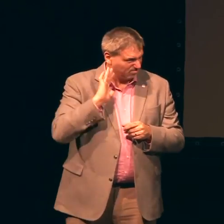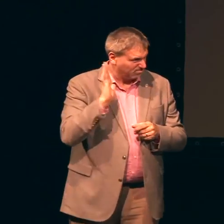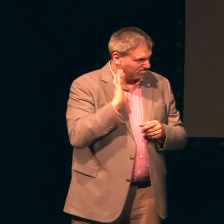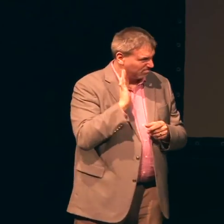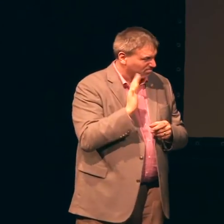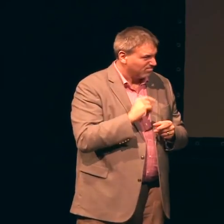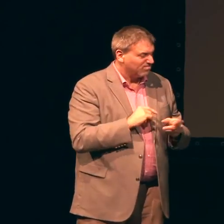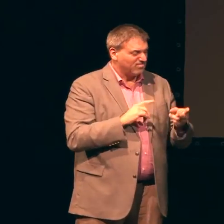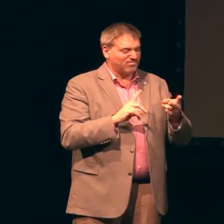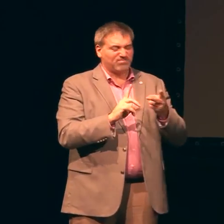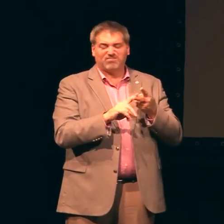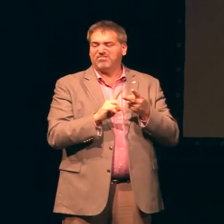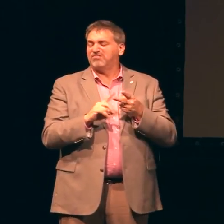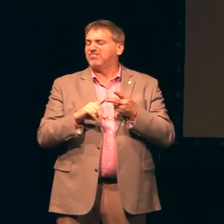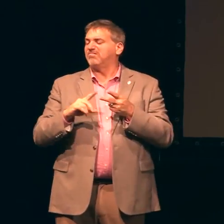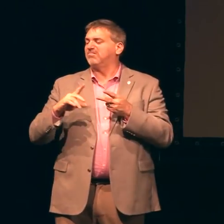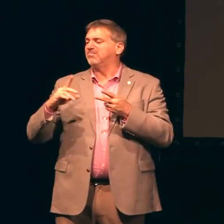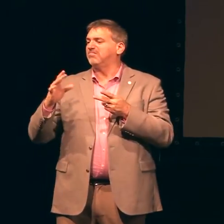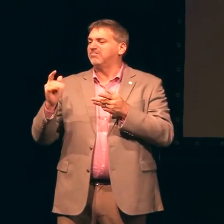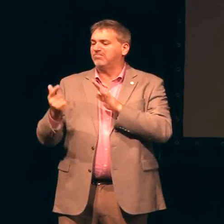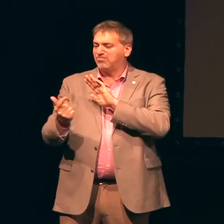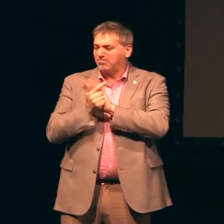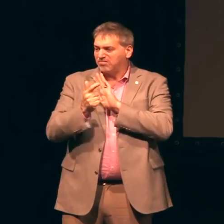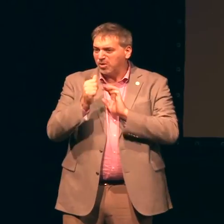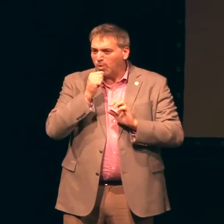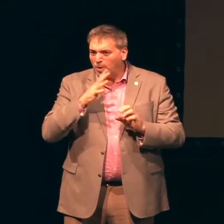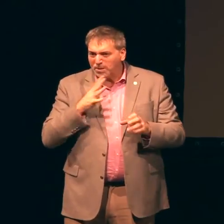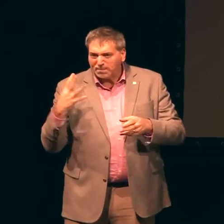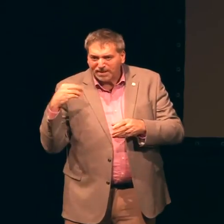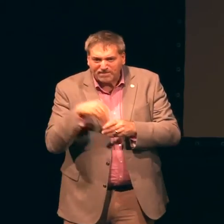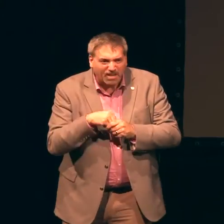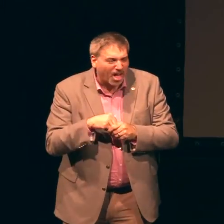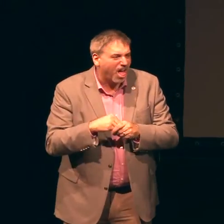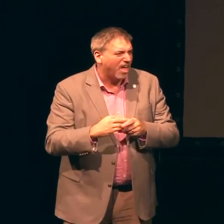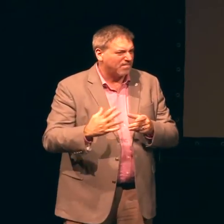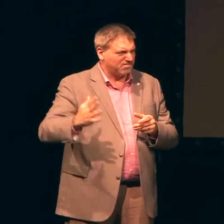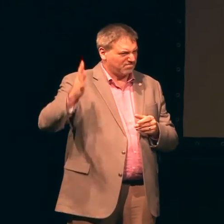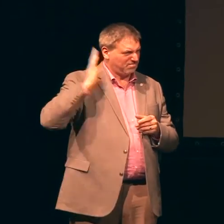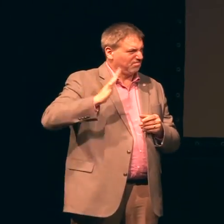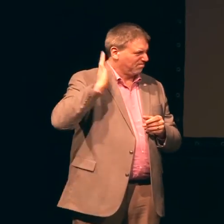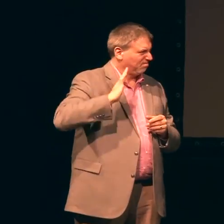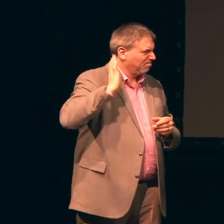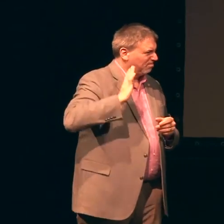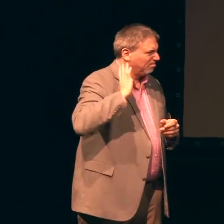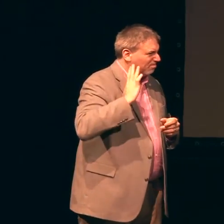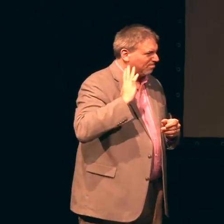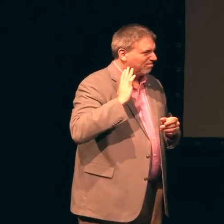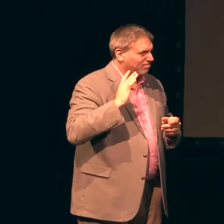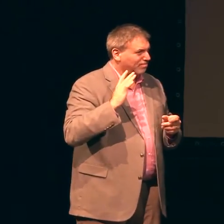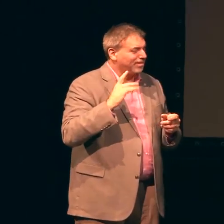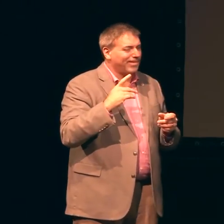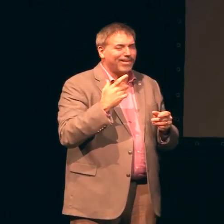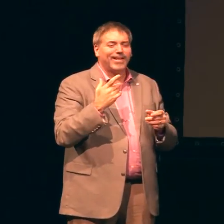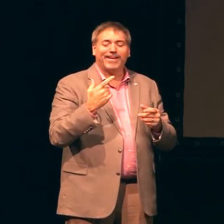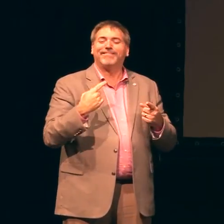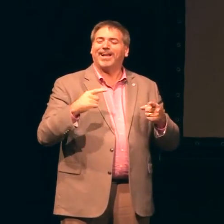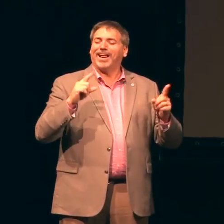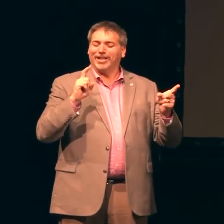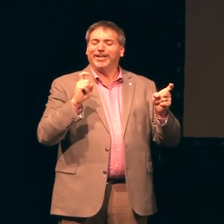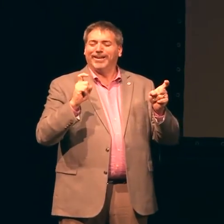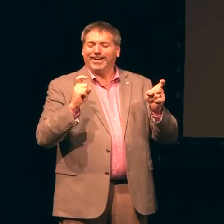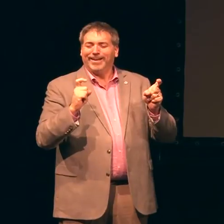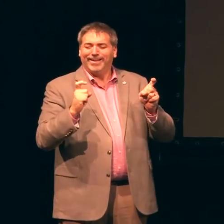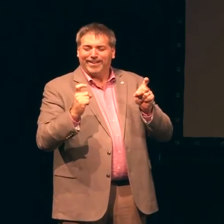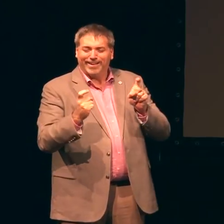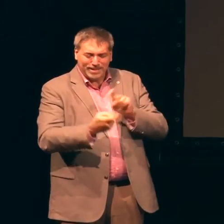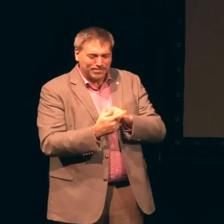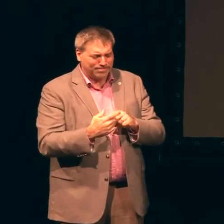were not allowed to be a part of the NAD. Women could not be involved in the NAD. And